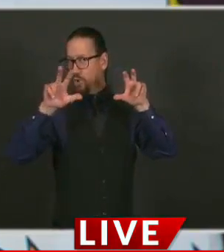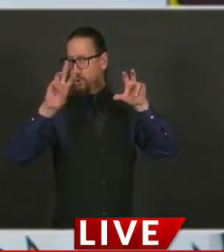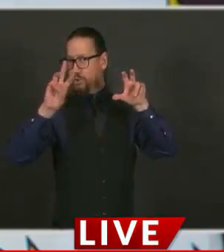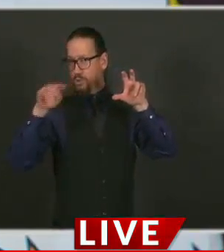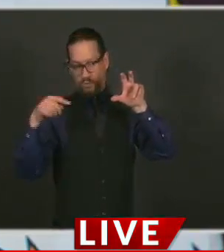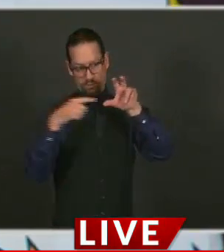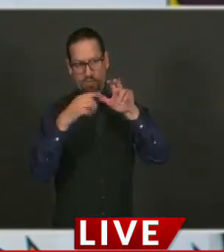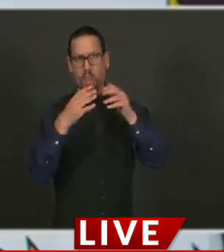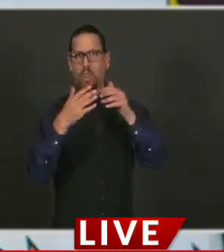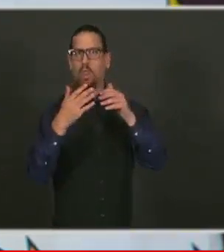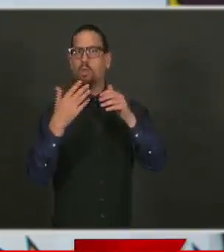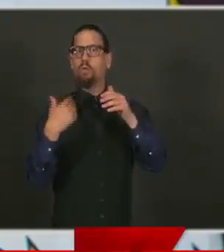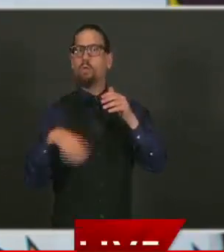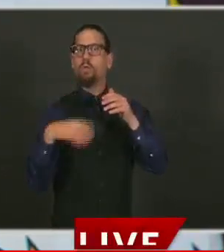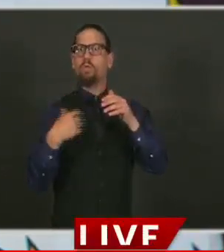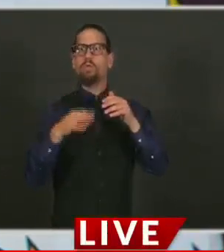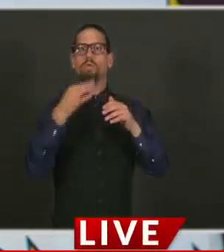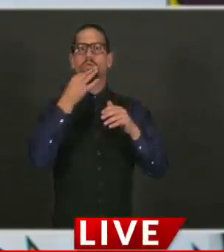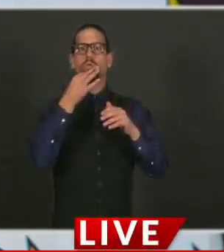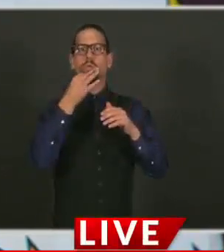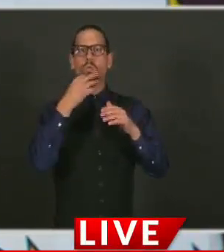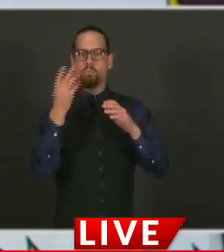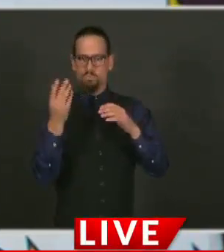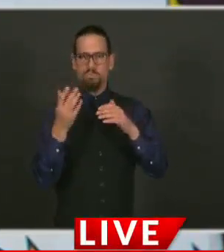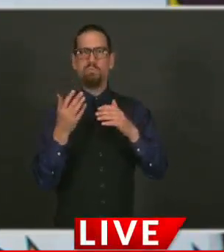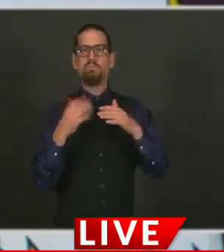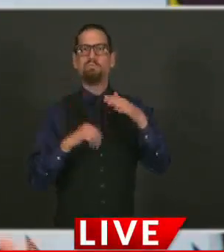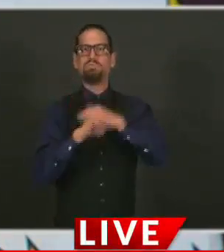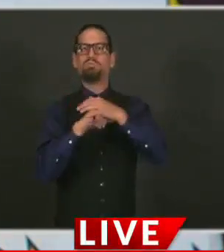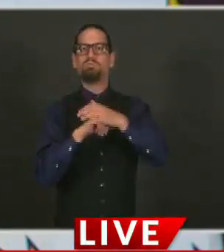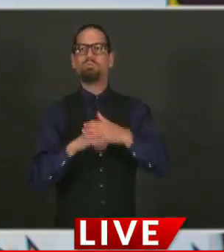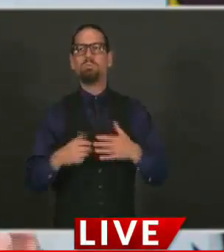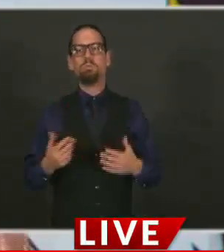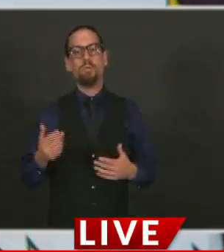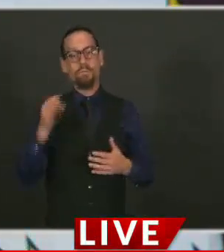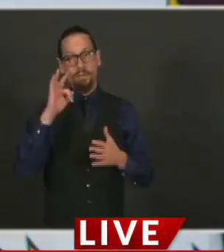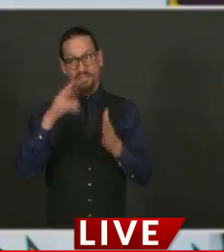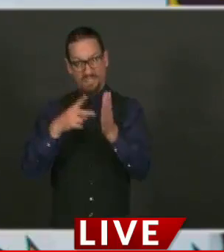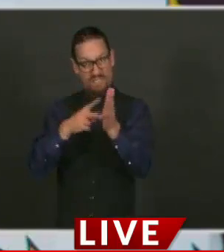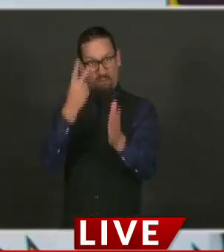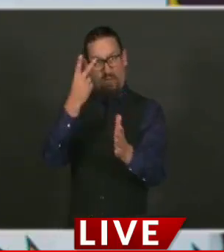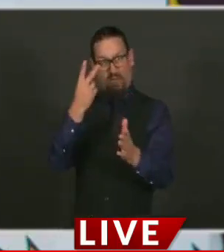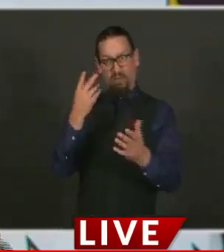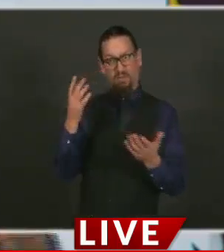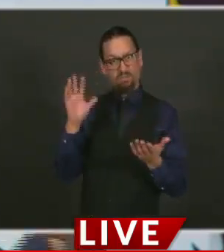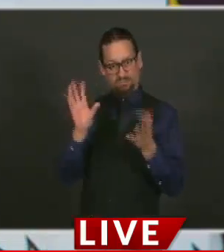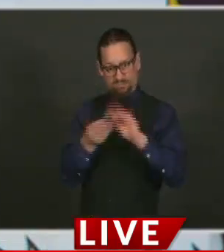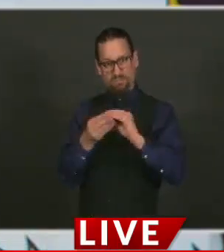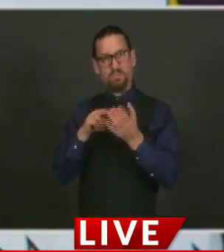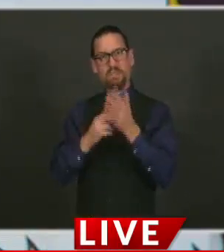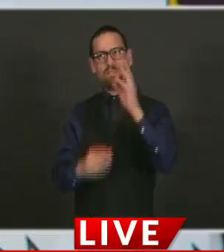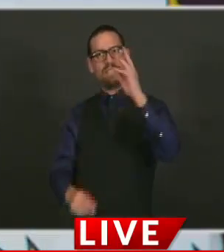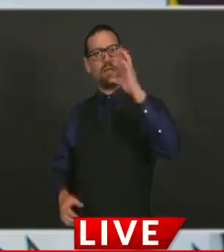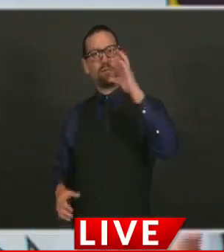IF OUR HOSPITALS GO INTO THEIR MAXIMUM SURGE PLAN, THAT STRETCHES CAPACITY TO CALL IT